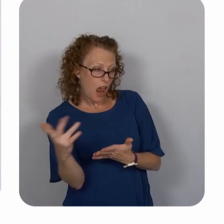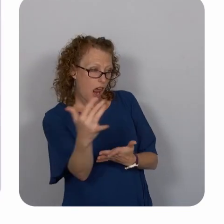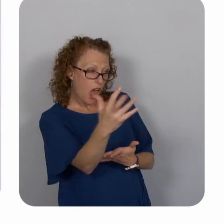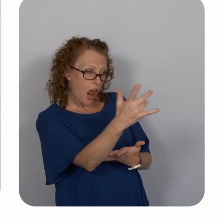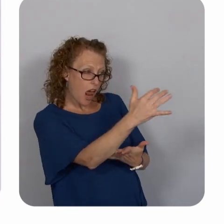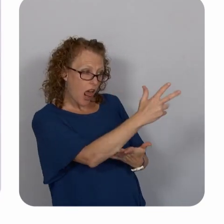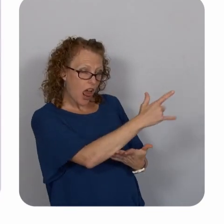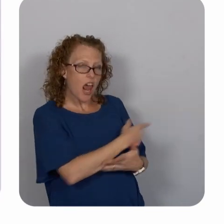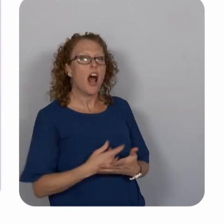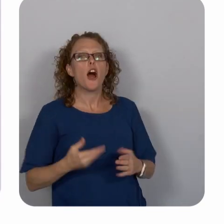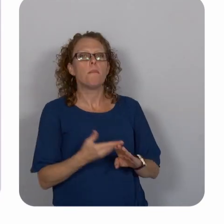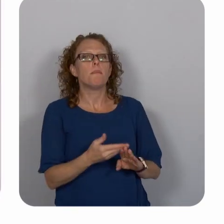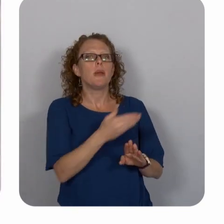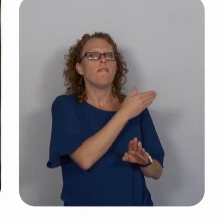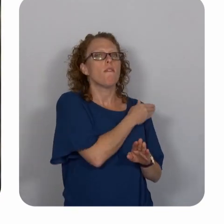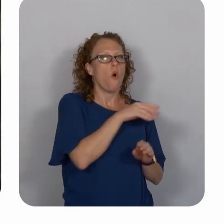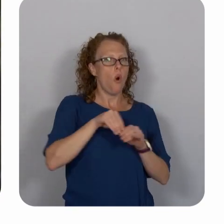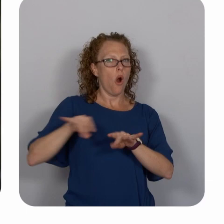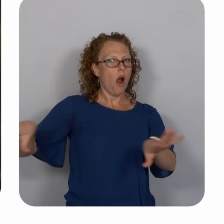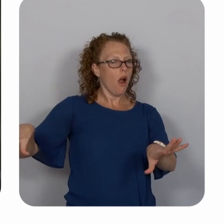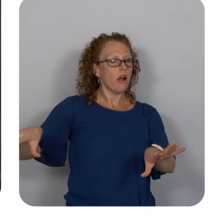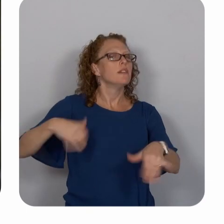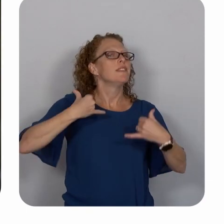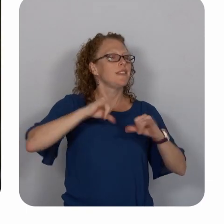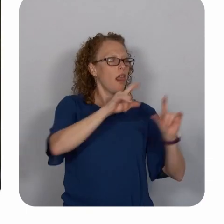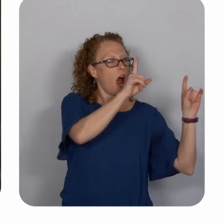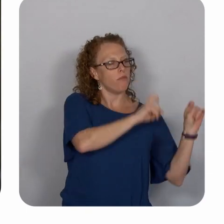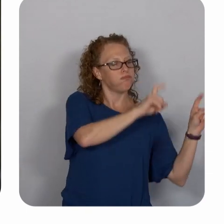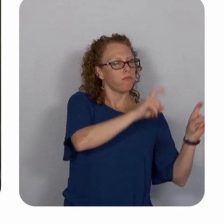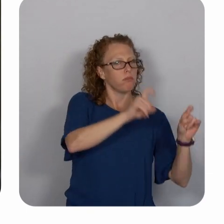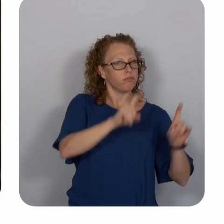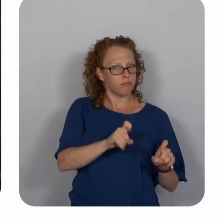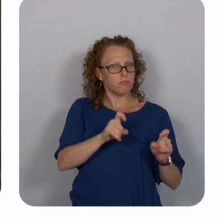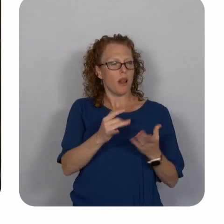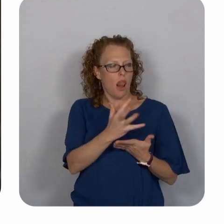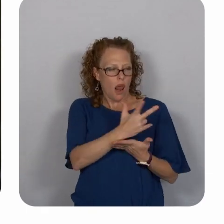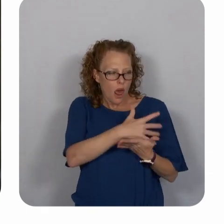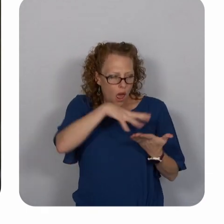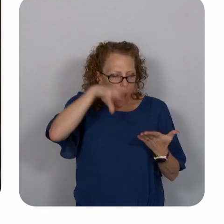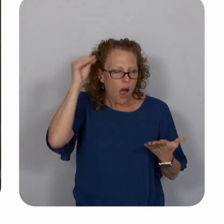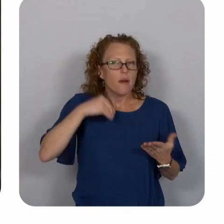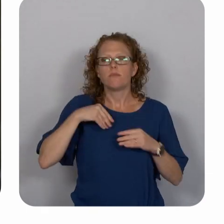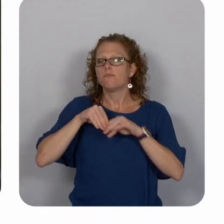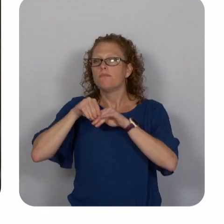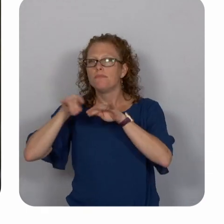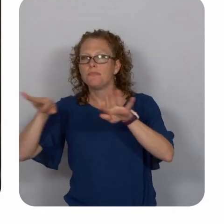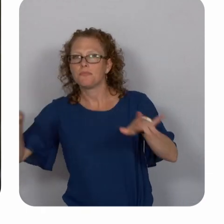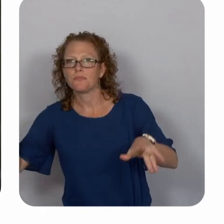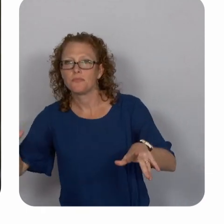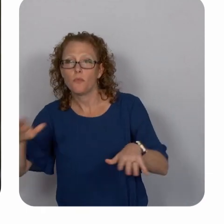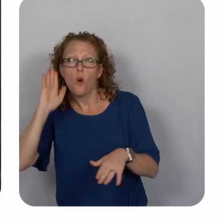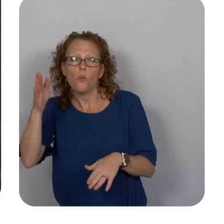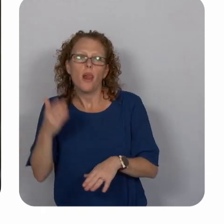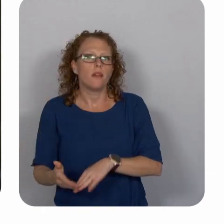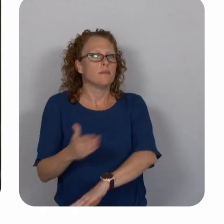Compare with the existing paradigms that mainly achieve alignment through human annotations and self-critique based methods.